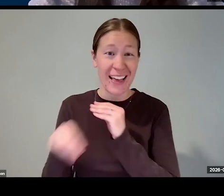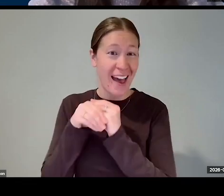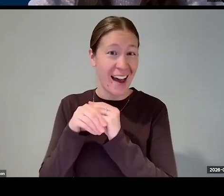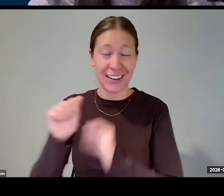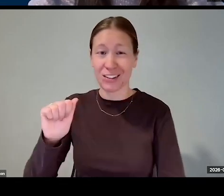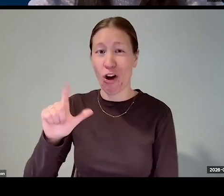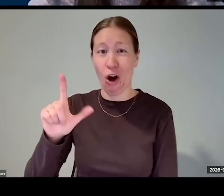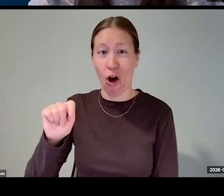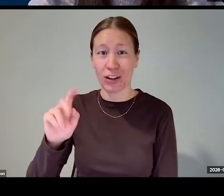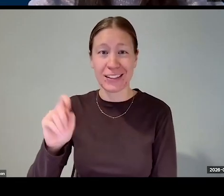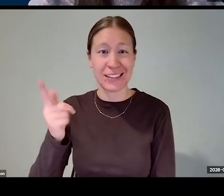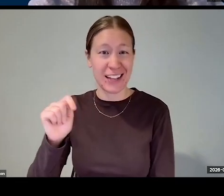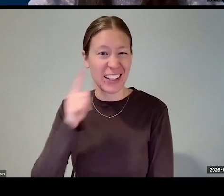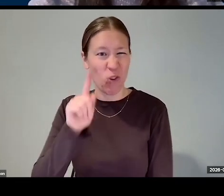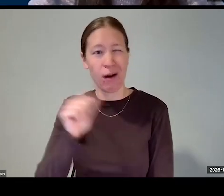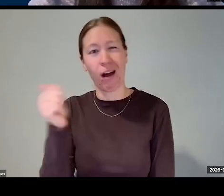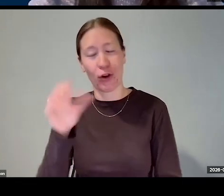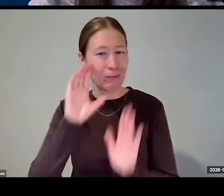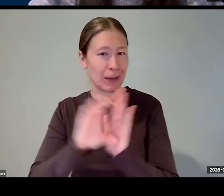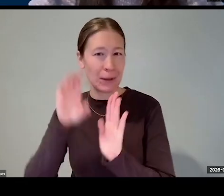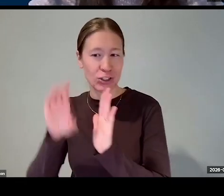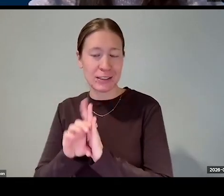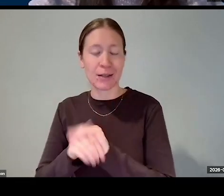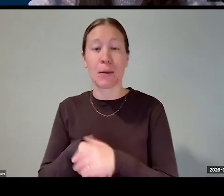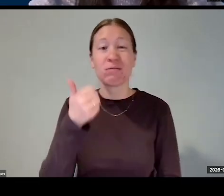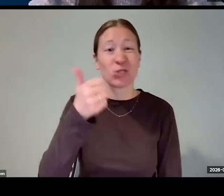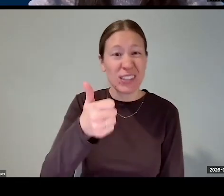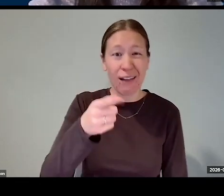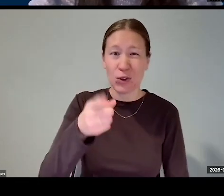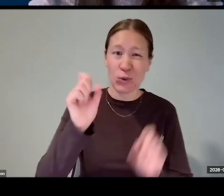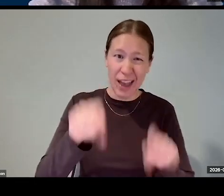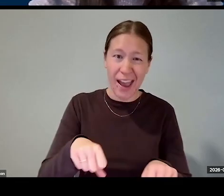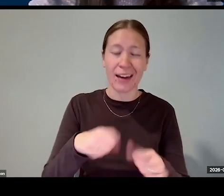that you can do it in one go just by selecting the images with this pane open.